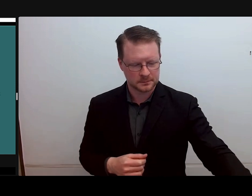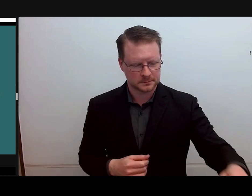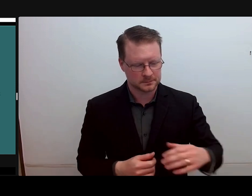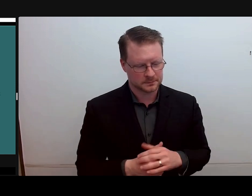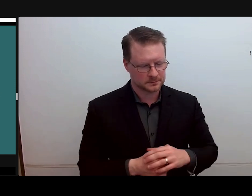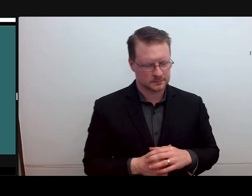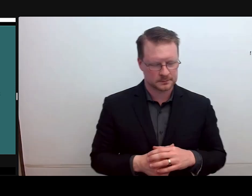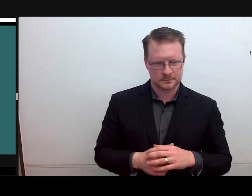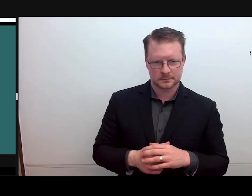and practicing.